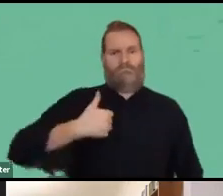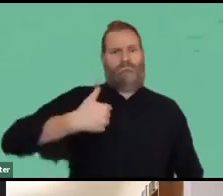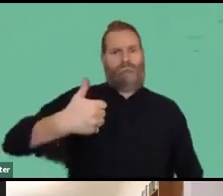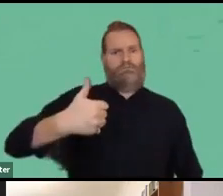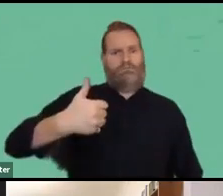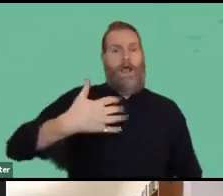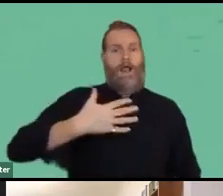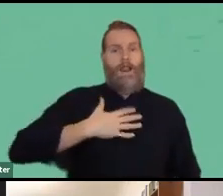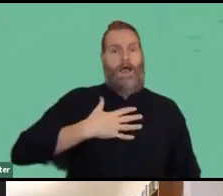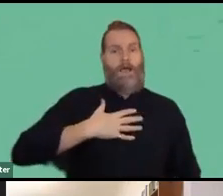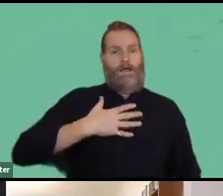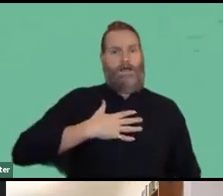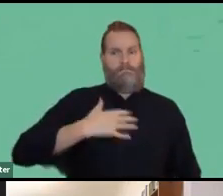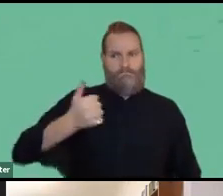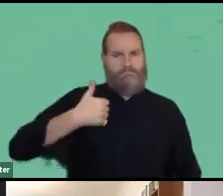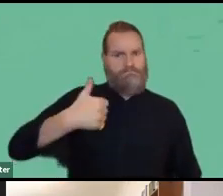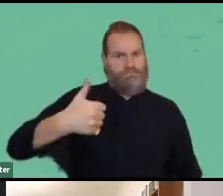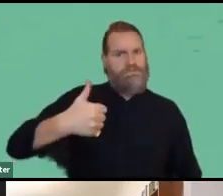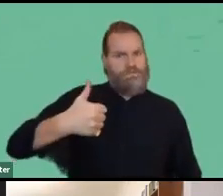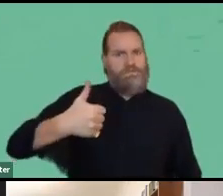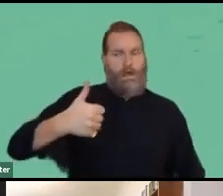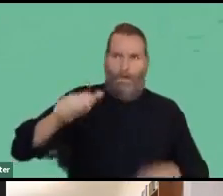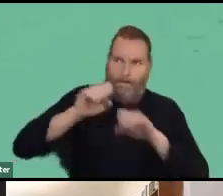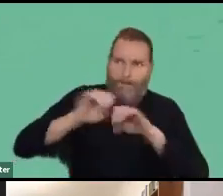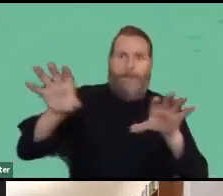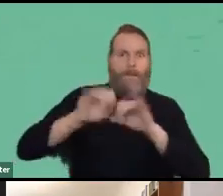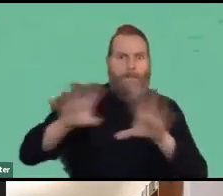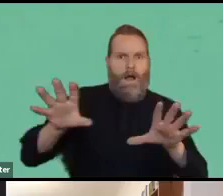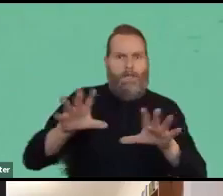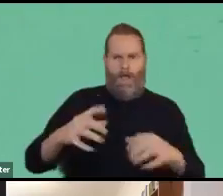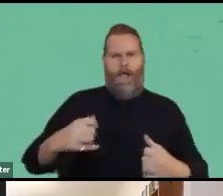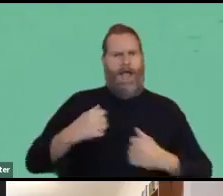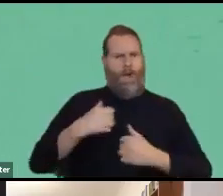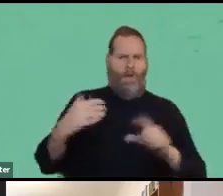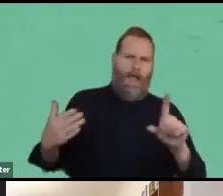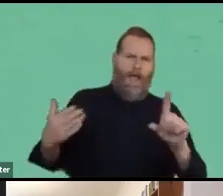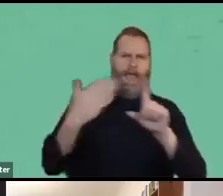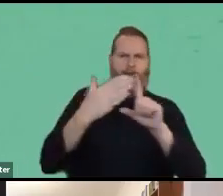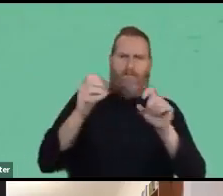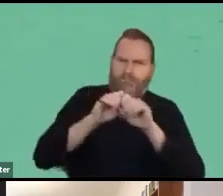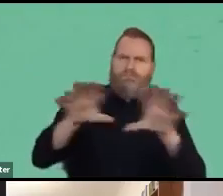as widely as possible and let's publicise our plight to absolutely anybody that will listen